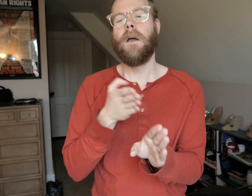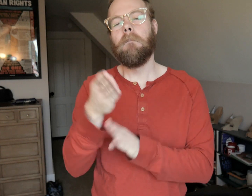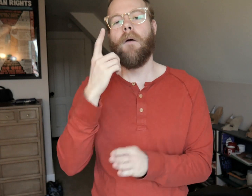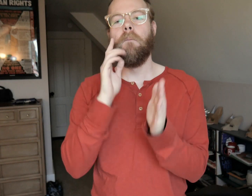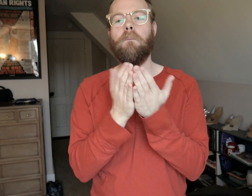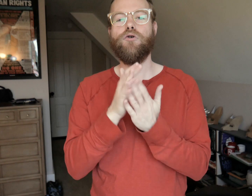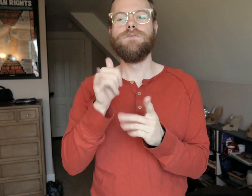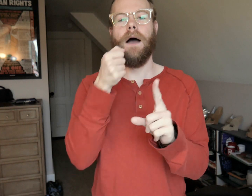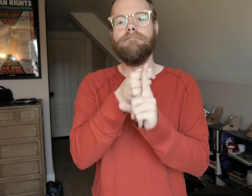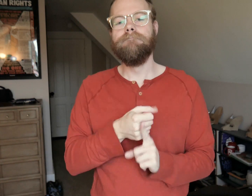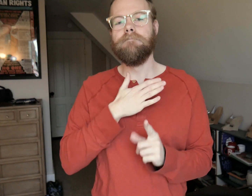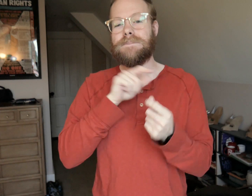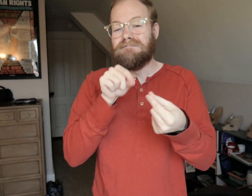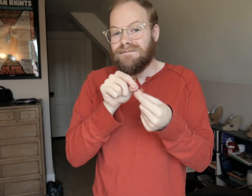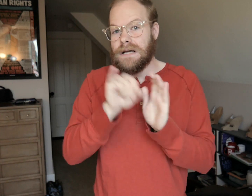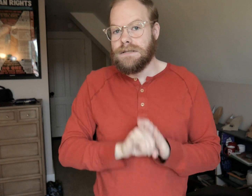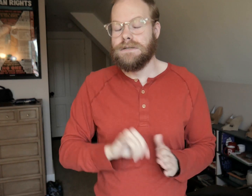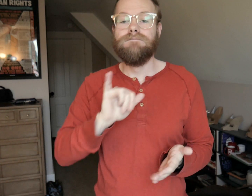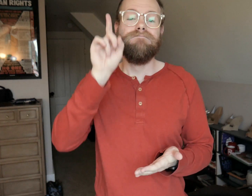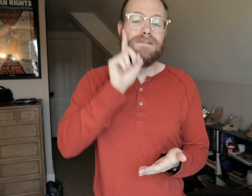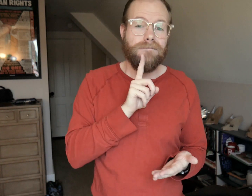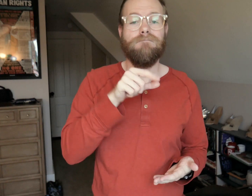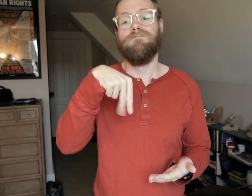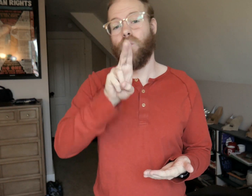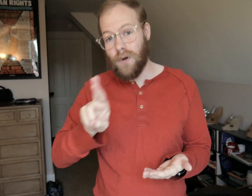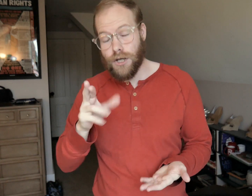Mainly for books that hit my specific identities, like deaf and queer.